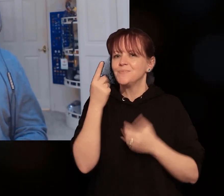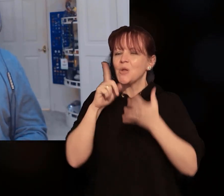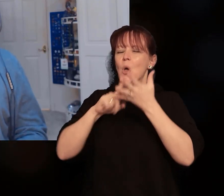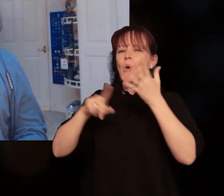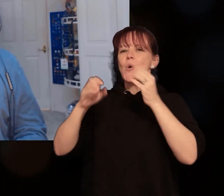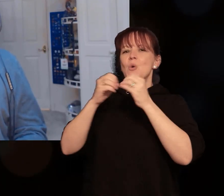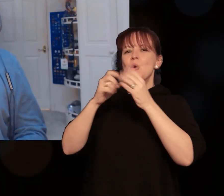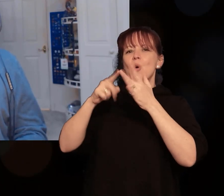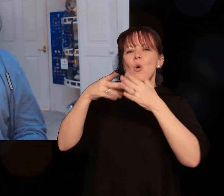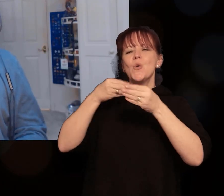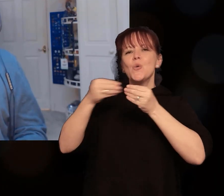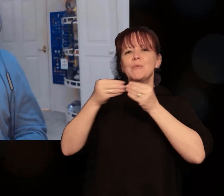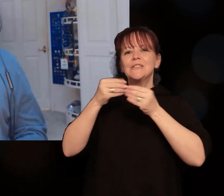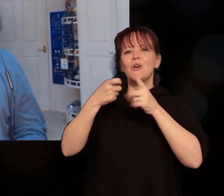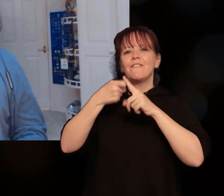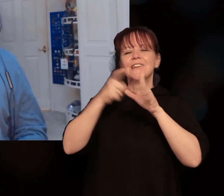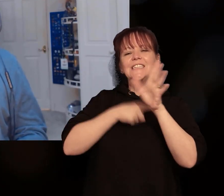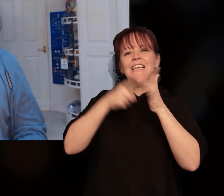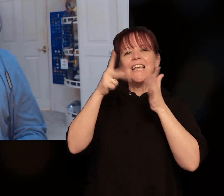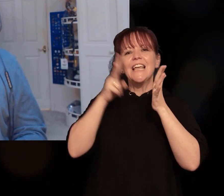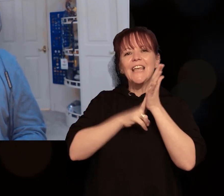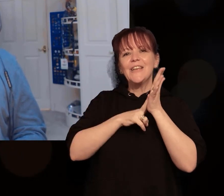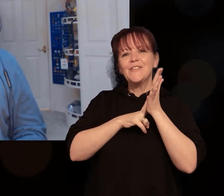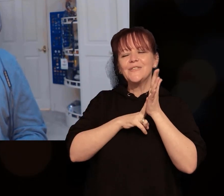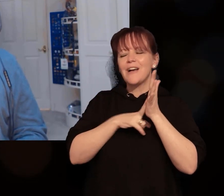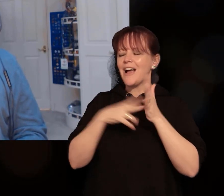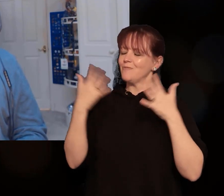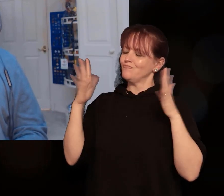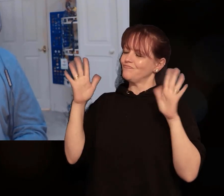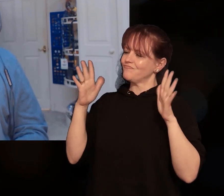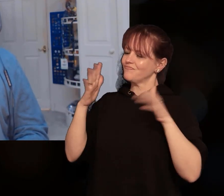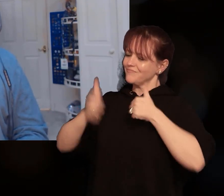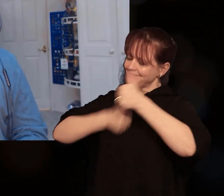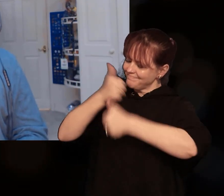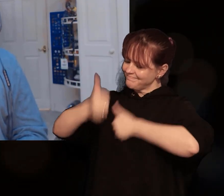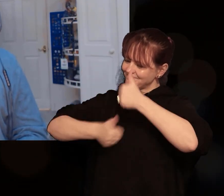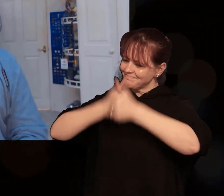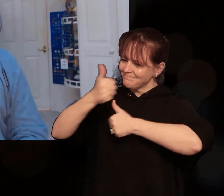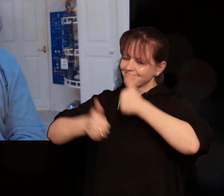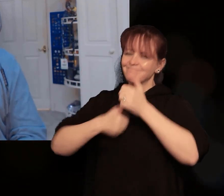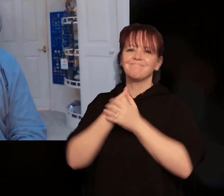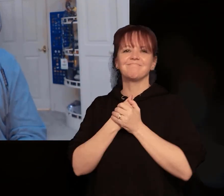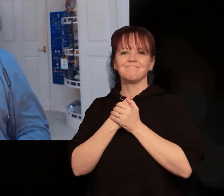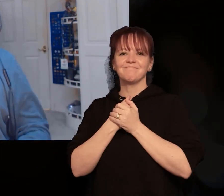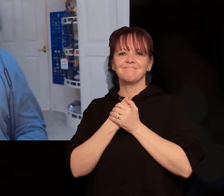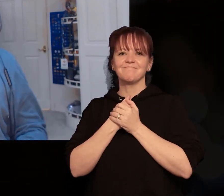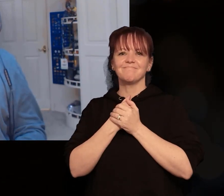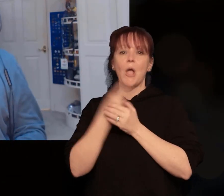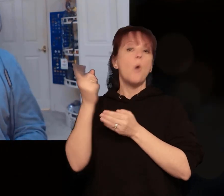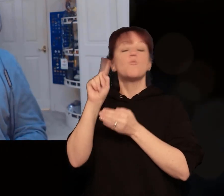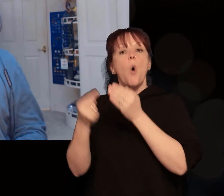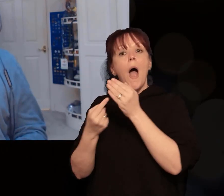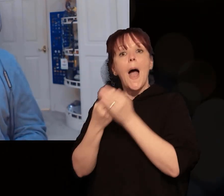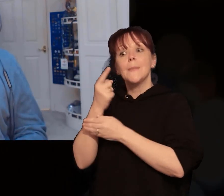Ubisoft Kyiv! Congratulations! A lot of what Ubisoft has been able to do in its games